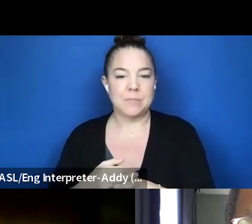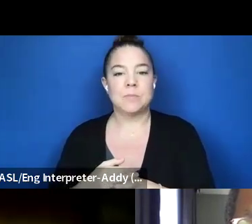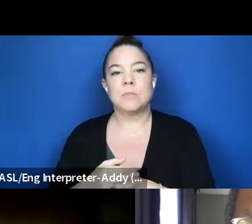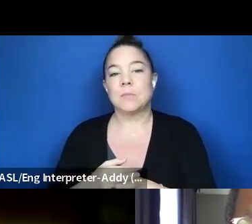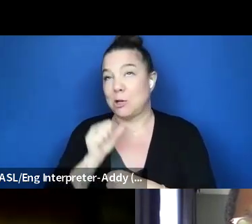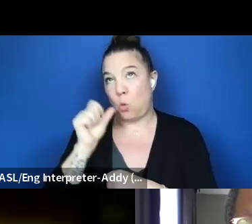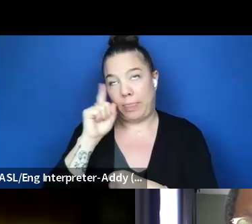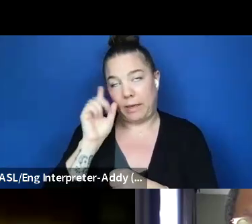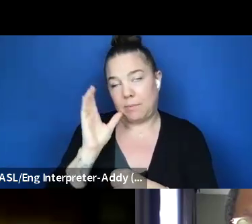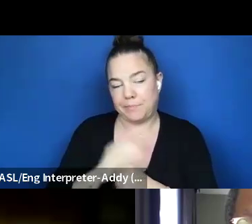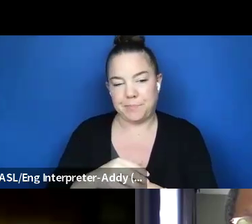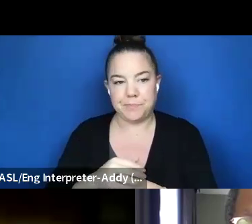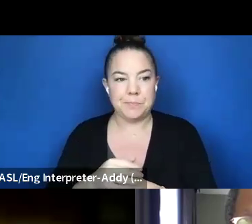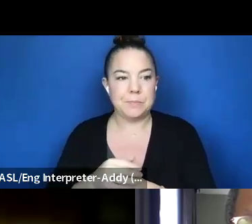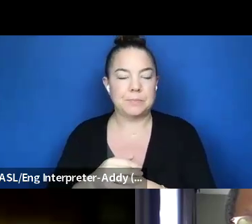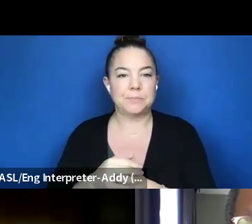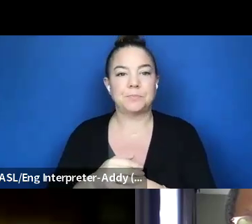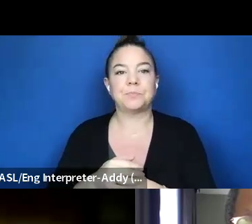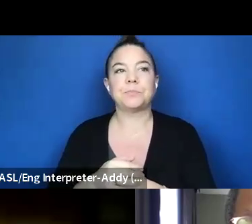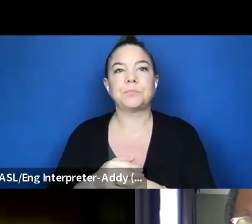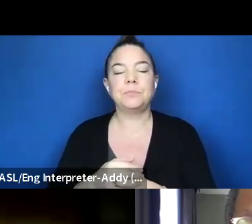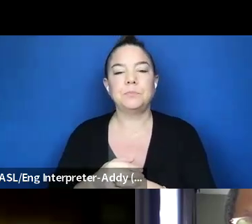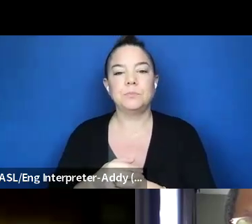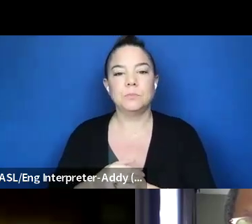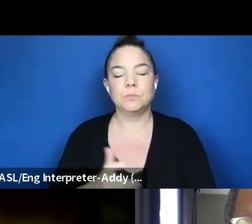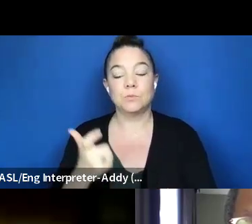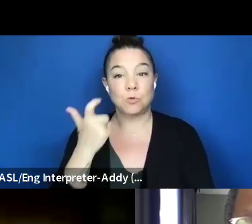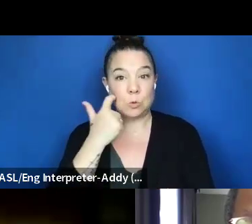Adeleigh Belyeu: and then. Adeleigh Belyeu: just recently. Adeleigh Belyeu: they